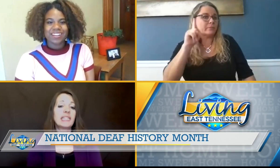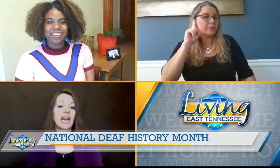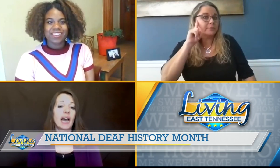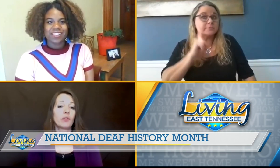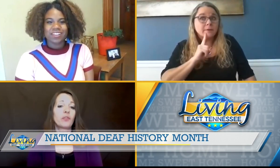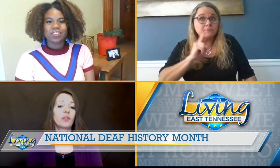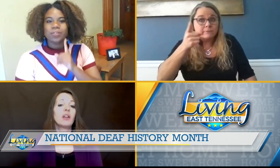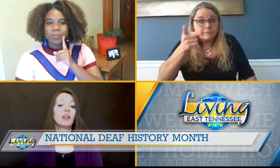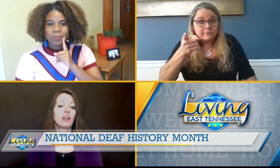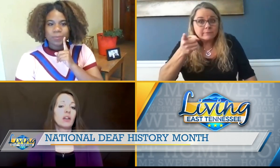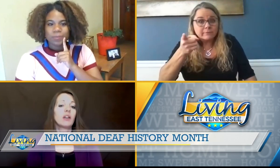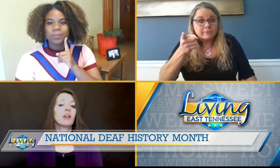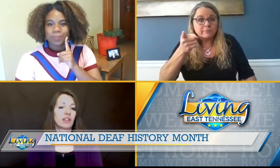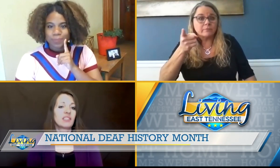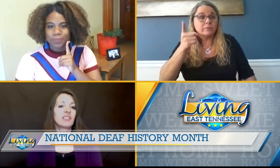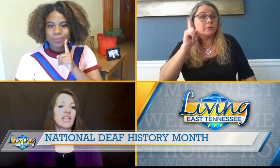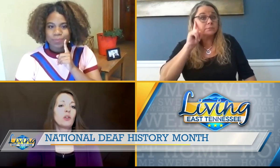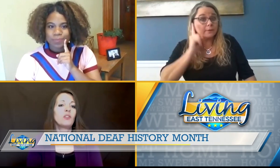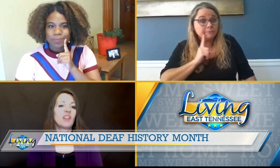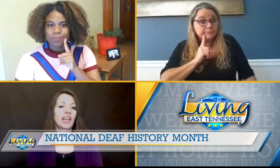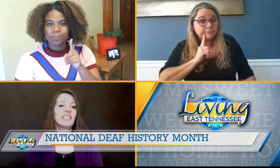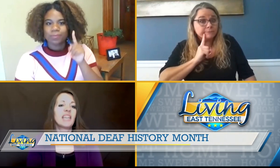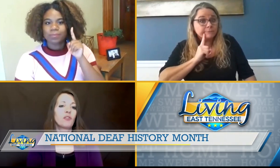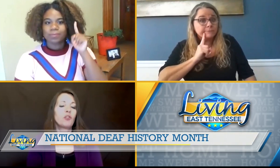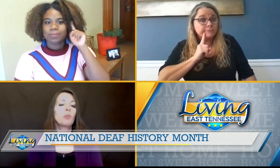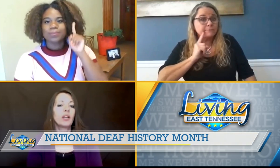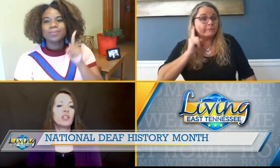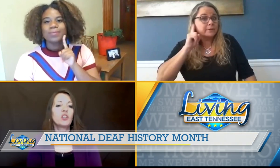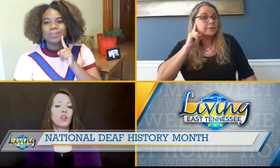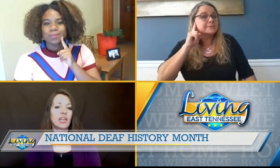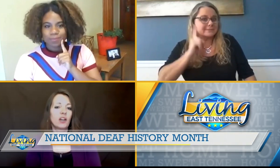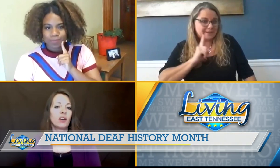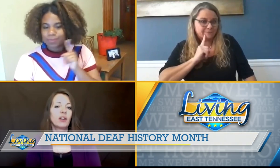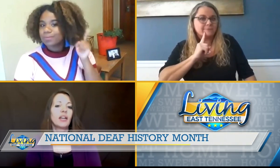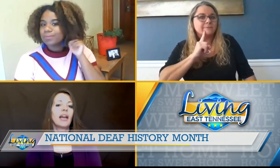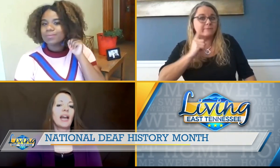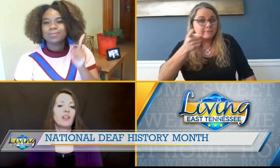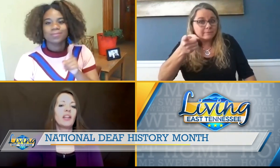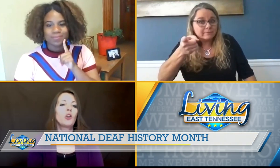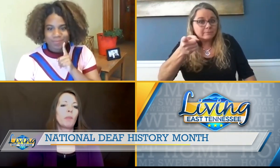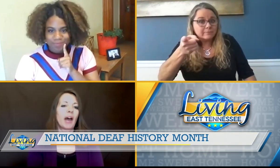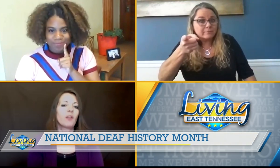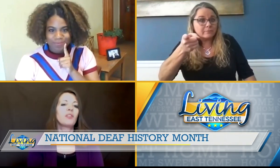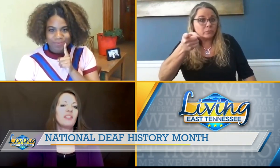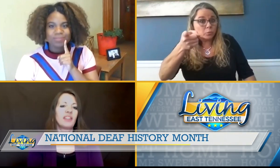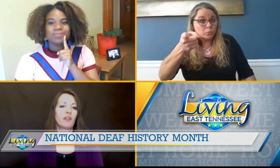WELL, I AM TRYING TO THINK OF WHAT CAN I GIVE YOU IN A SHORT PERIOD OF TIME LIKE A CRASH COURSE.